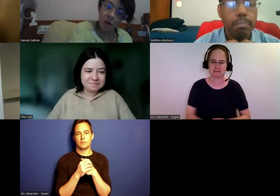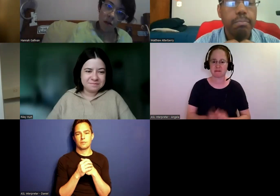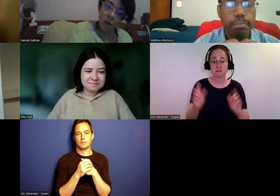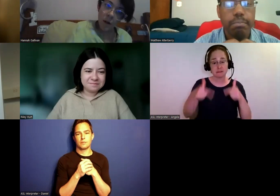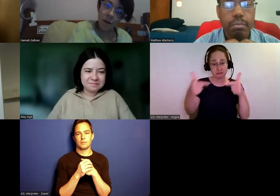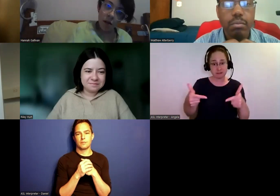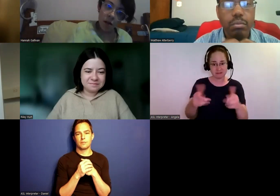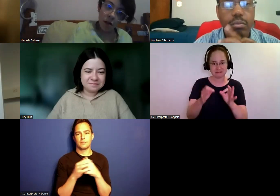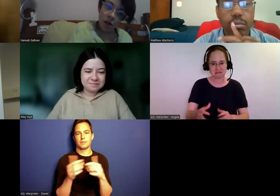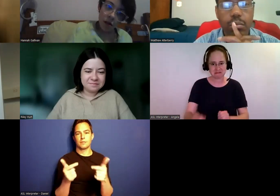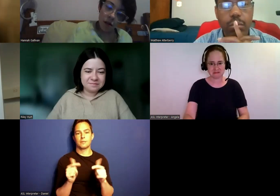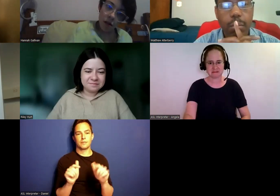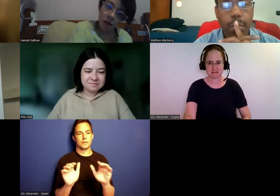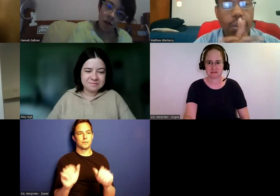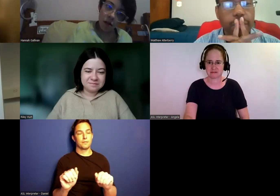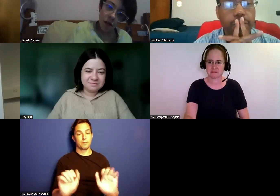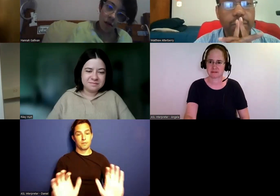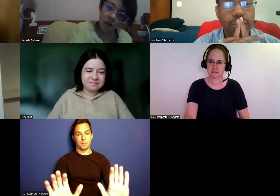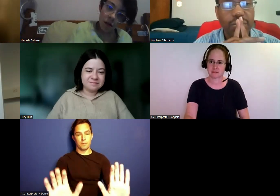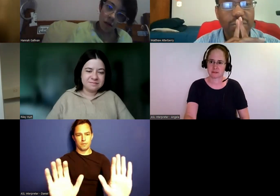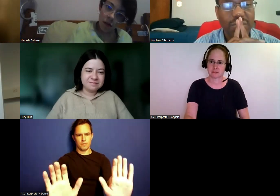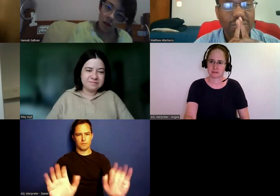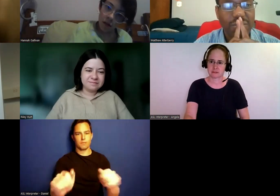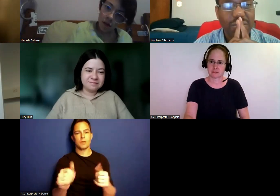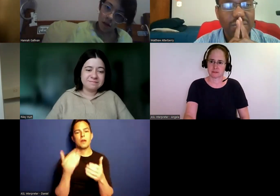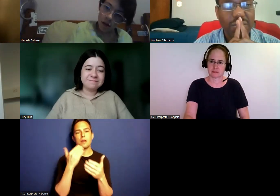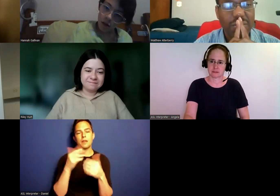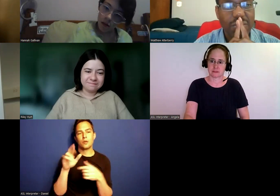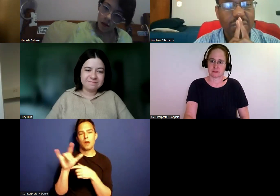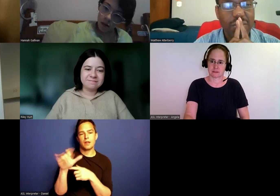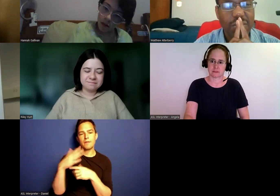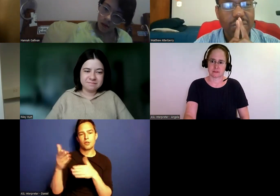(Stephanie Picazo) Thank you, Riley, for sharing and I can totally relate on that as well. Because